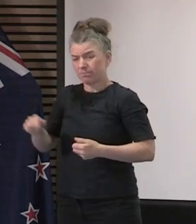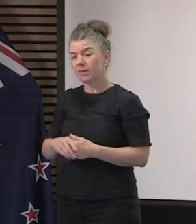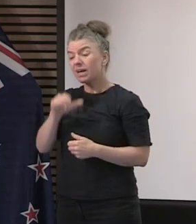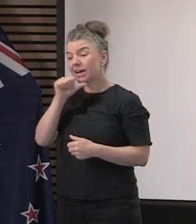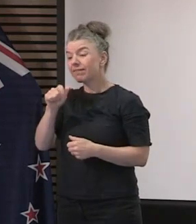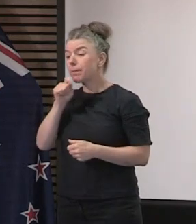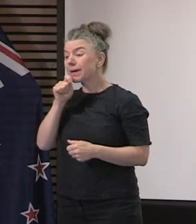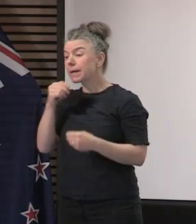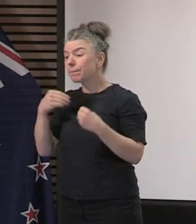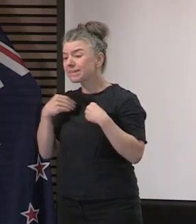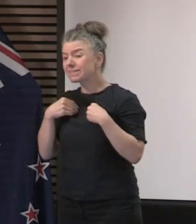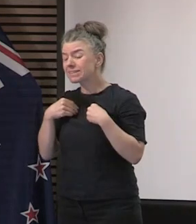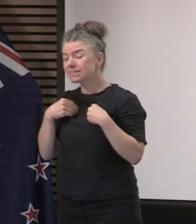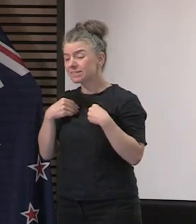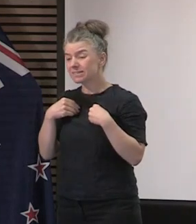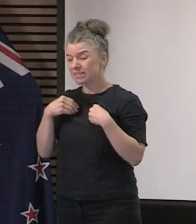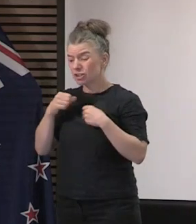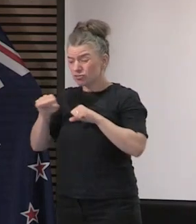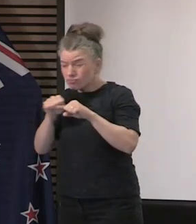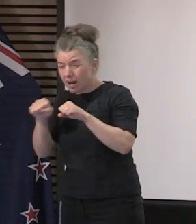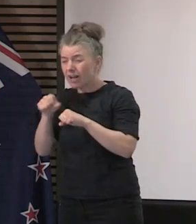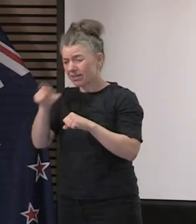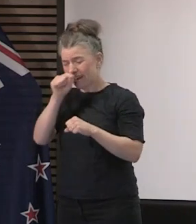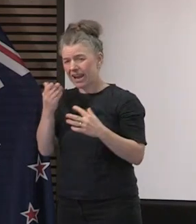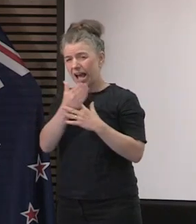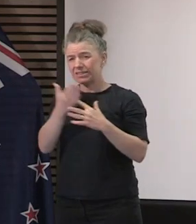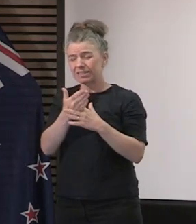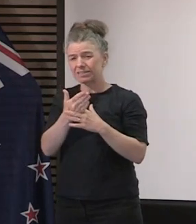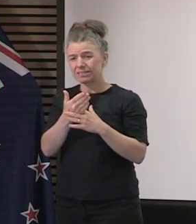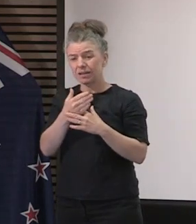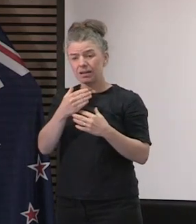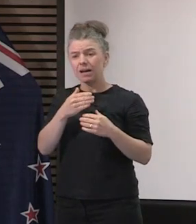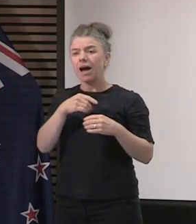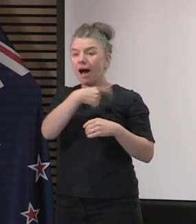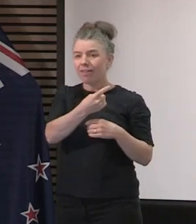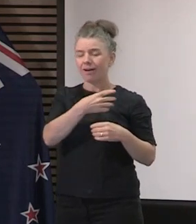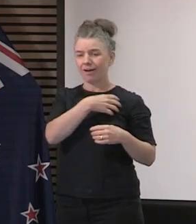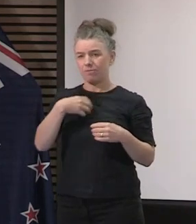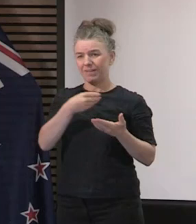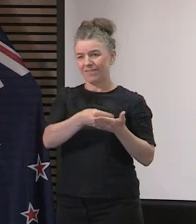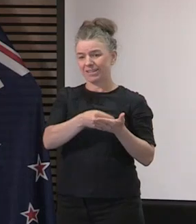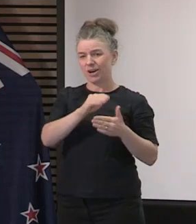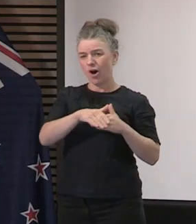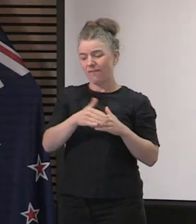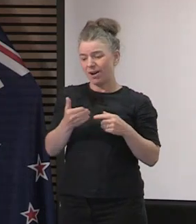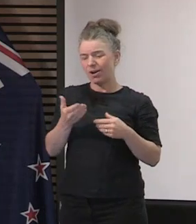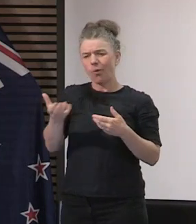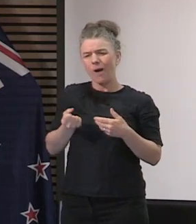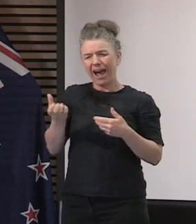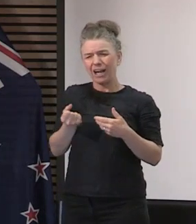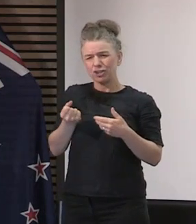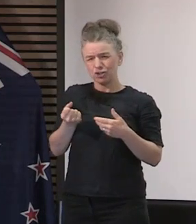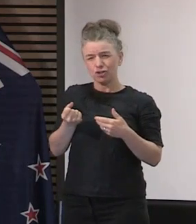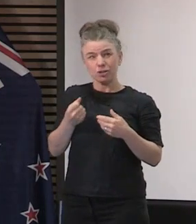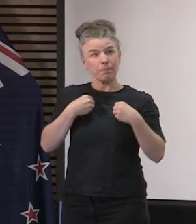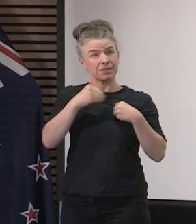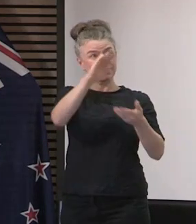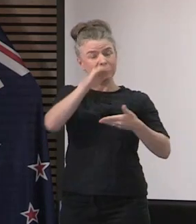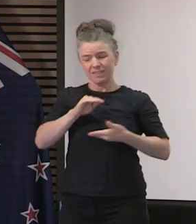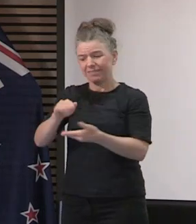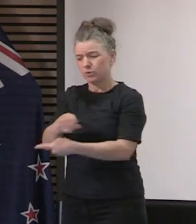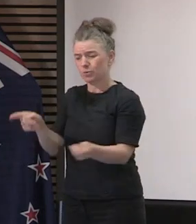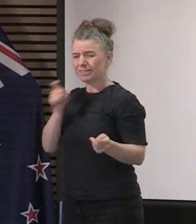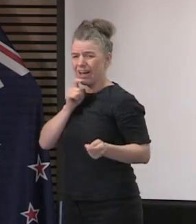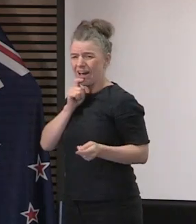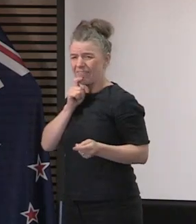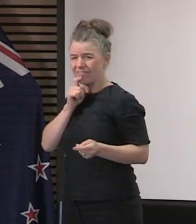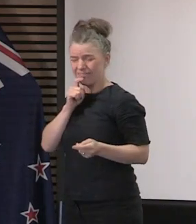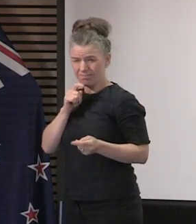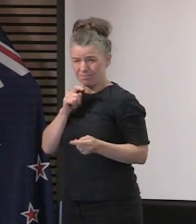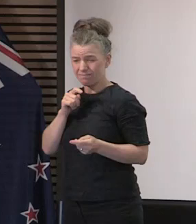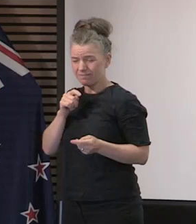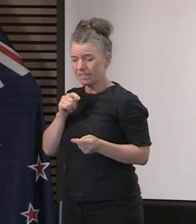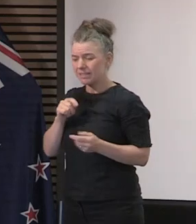...RETURNING TO UPSTREAM...